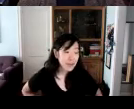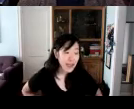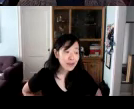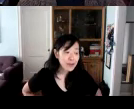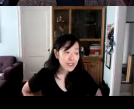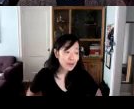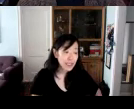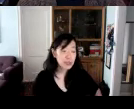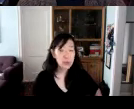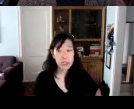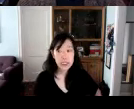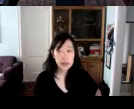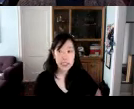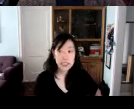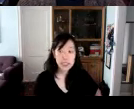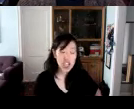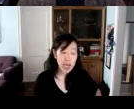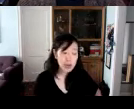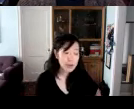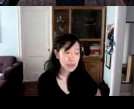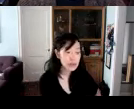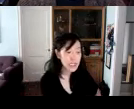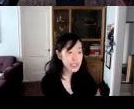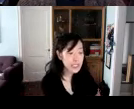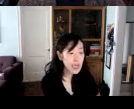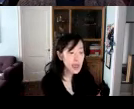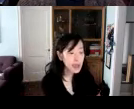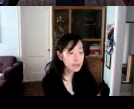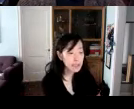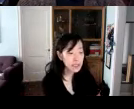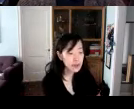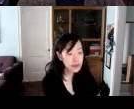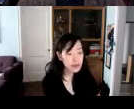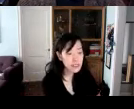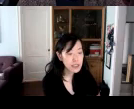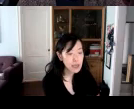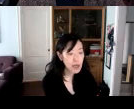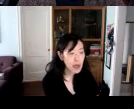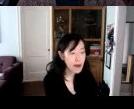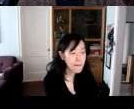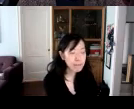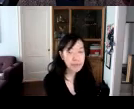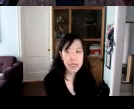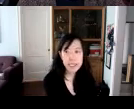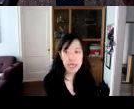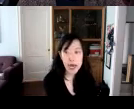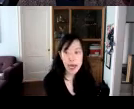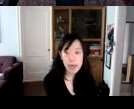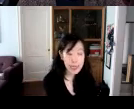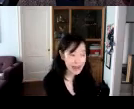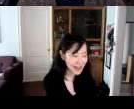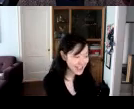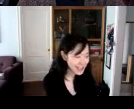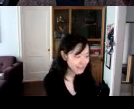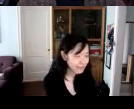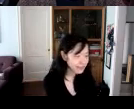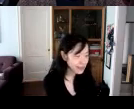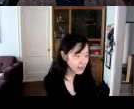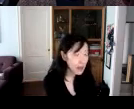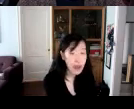may lose the grant award. So please check those due dates and complete those in the time allotted.